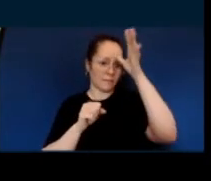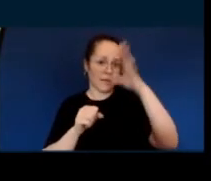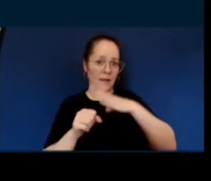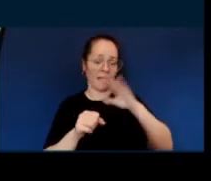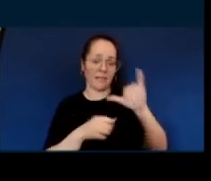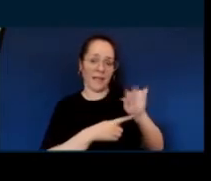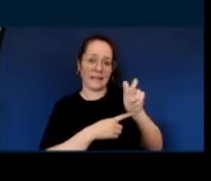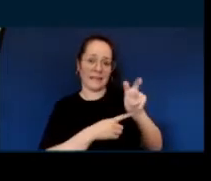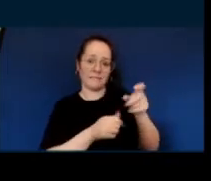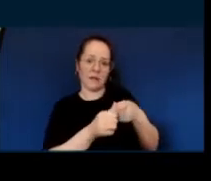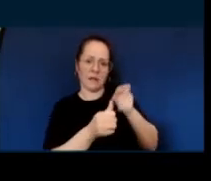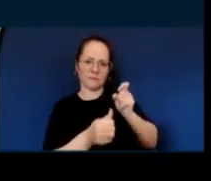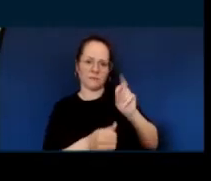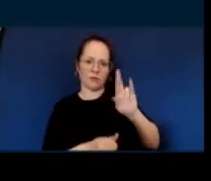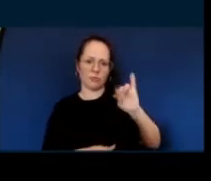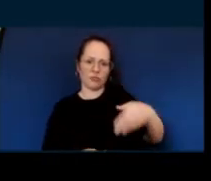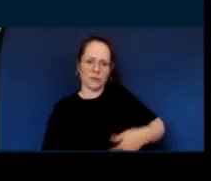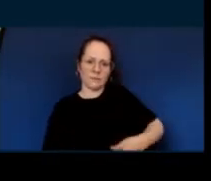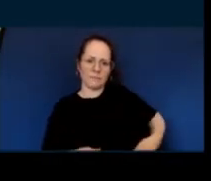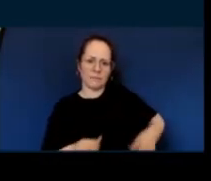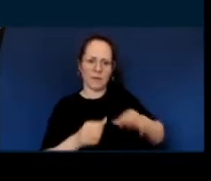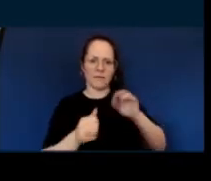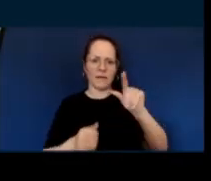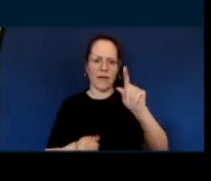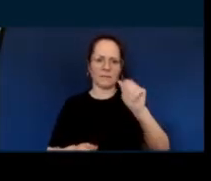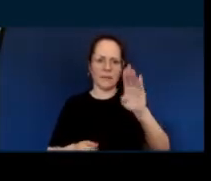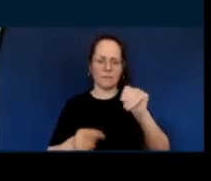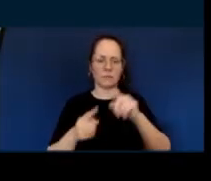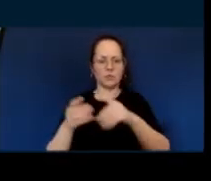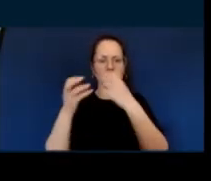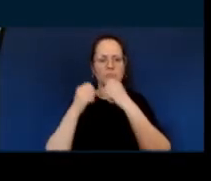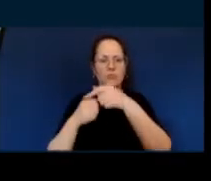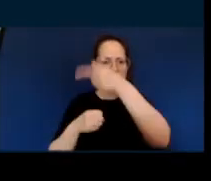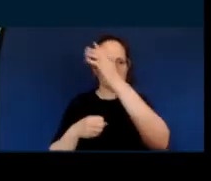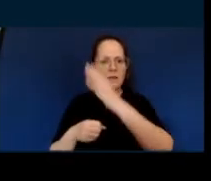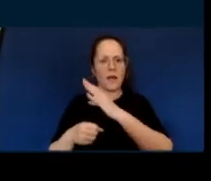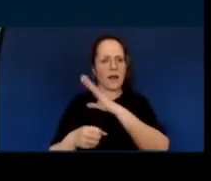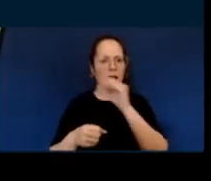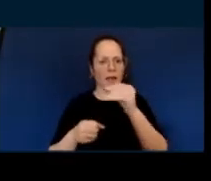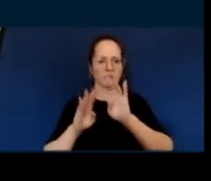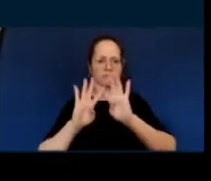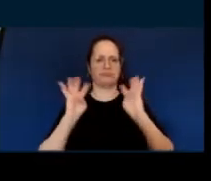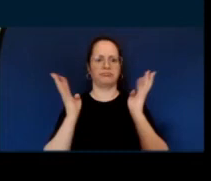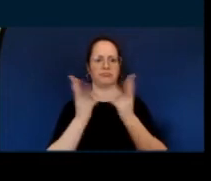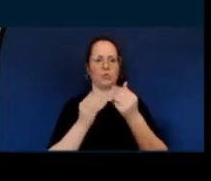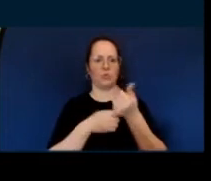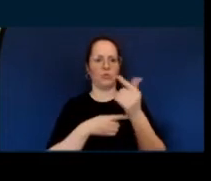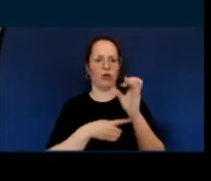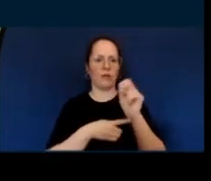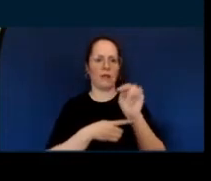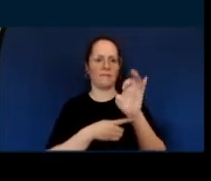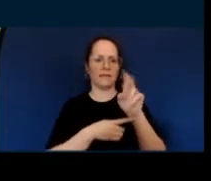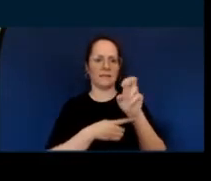RIB TO EMBRACE GOD AND ALL THE WHILE IS ENCIRCLED IN THE GARDEN. EDEN. IN THE FOREGROND STANDING